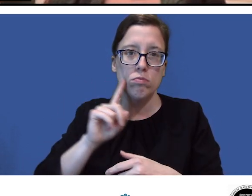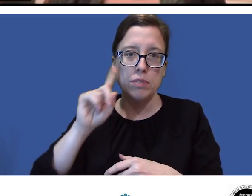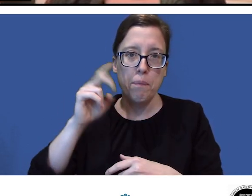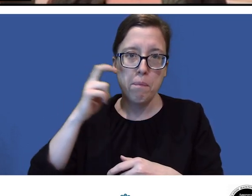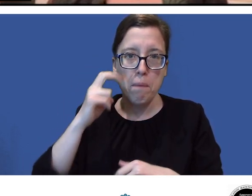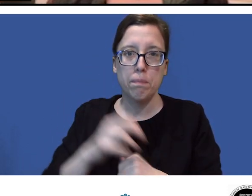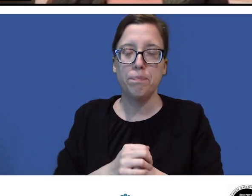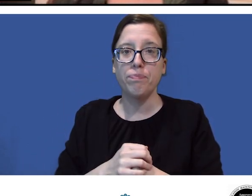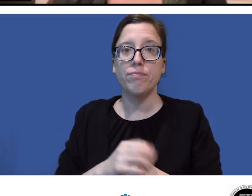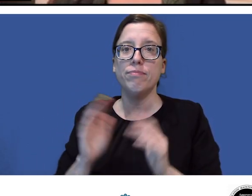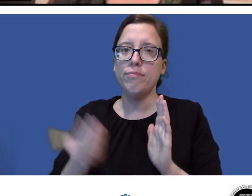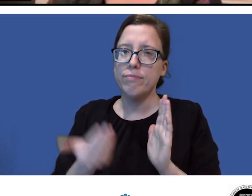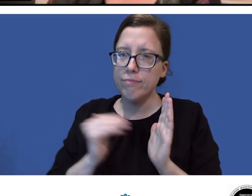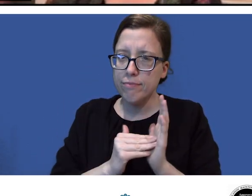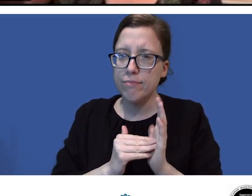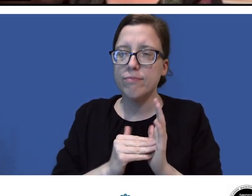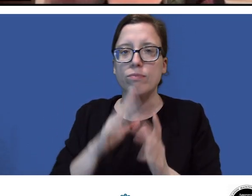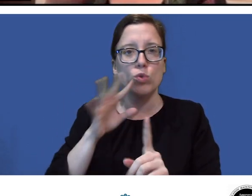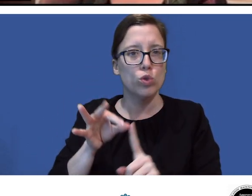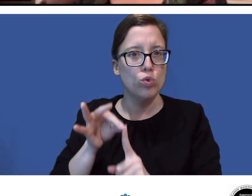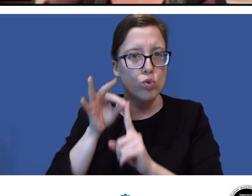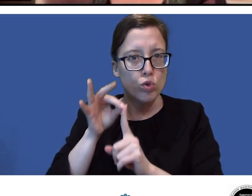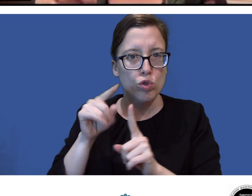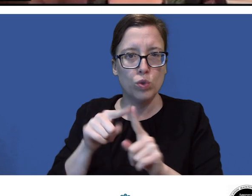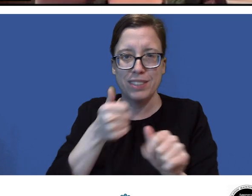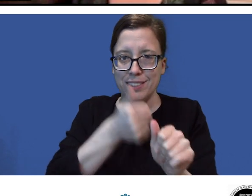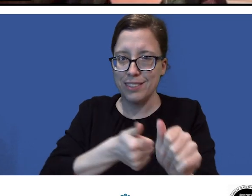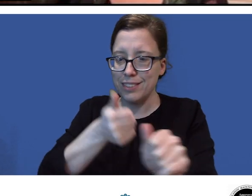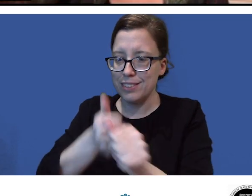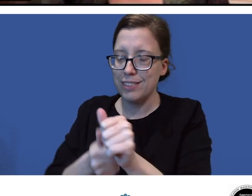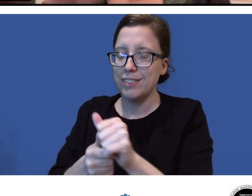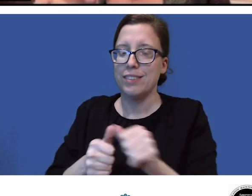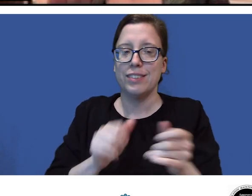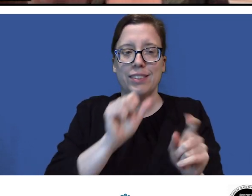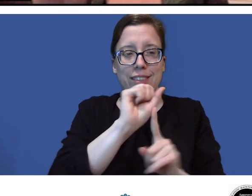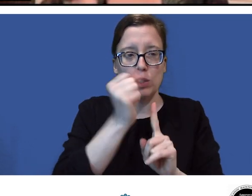situation, every context, but there are certain threads that are so important